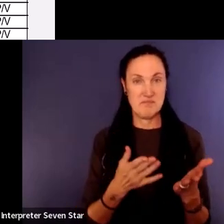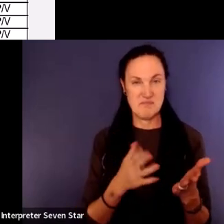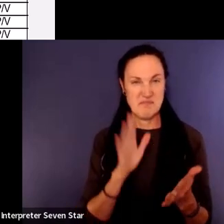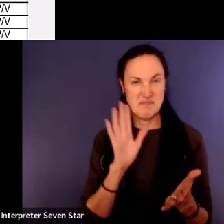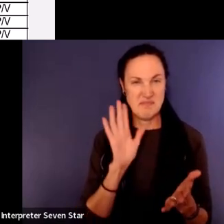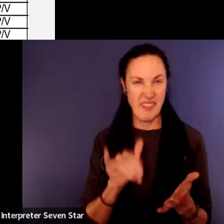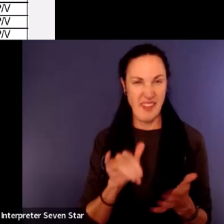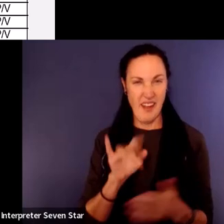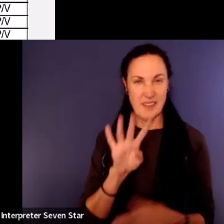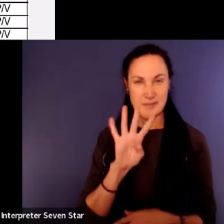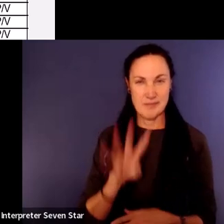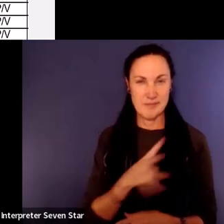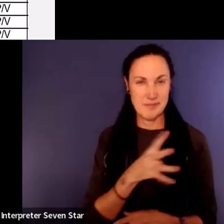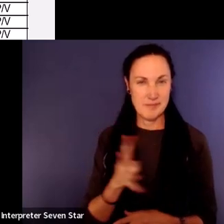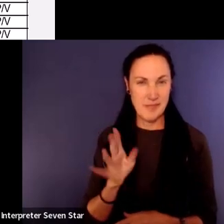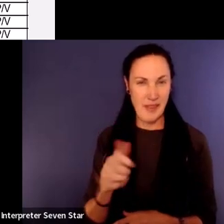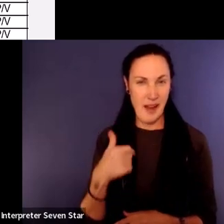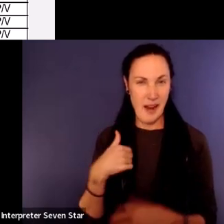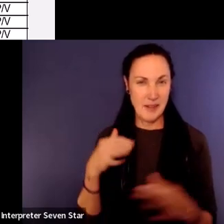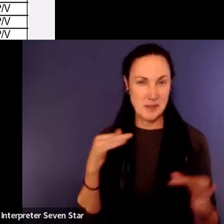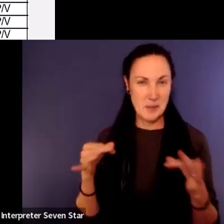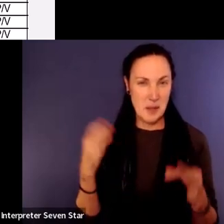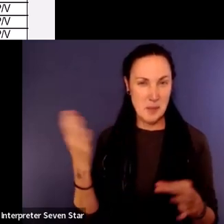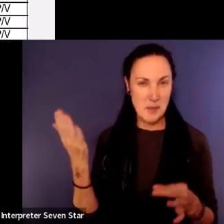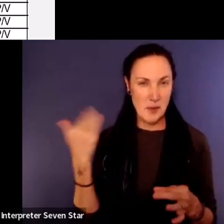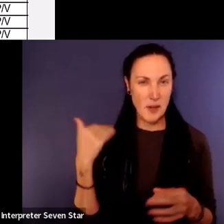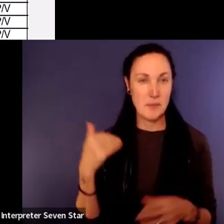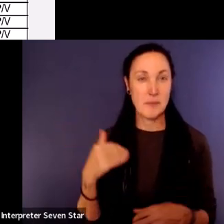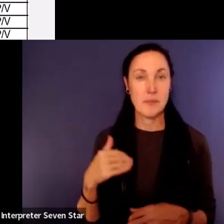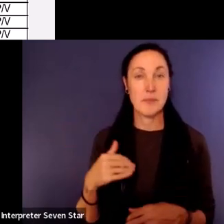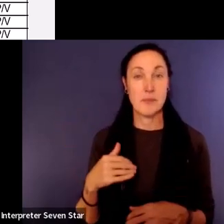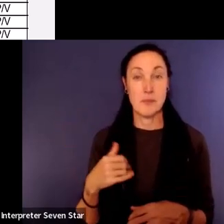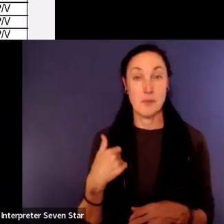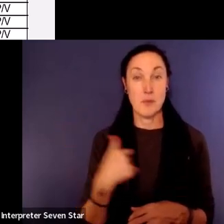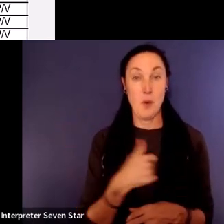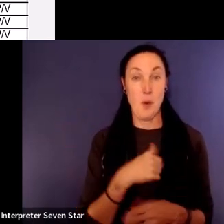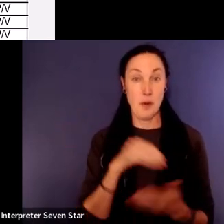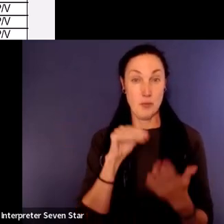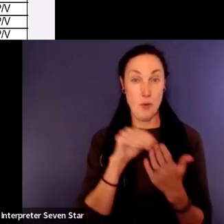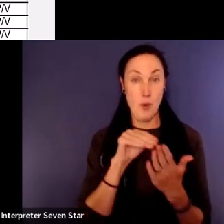discussed. What we did was write down exactly what we saw him do